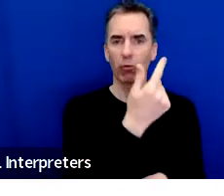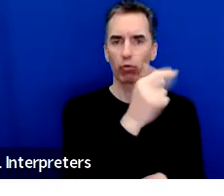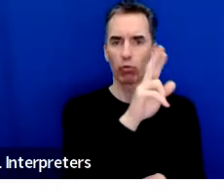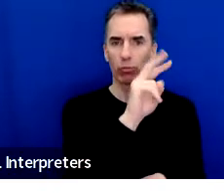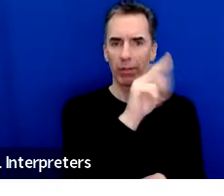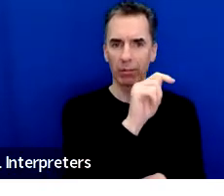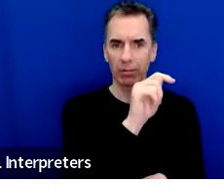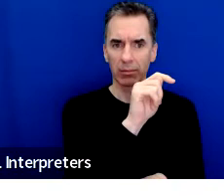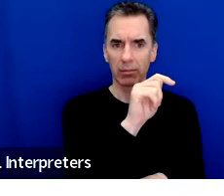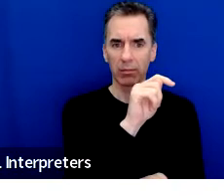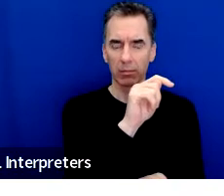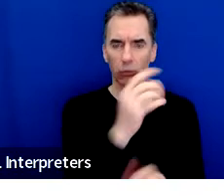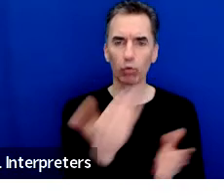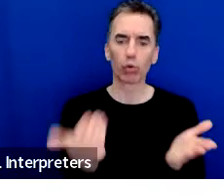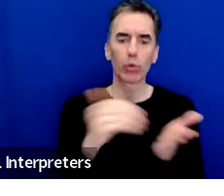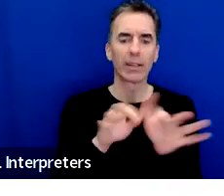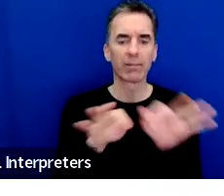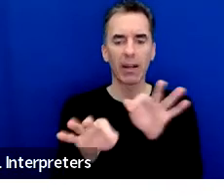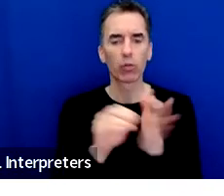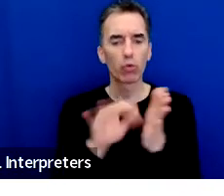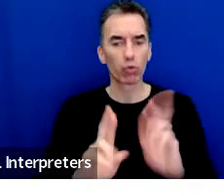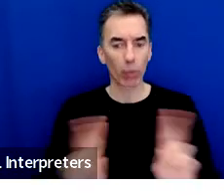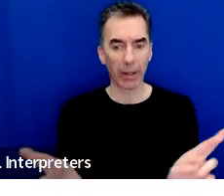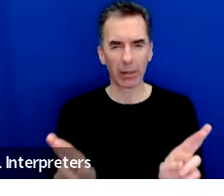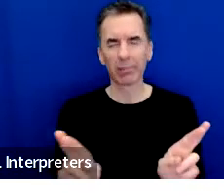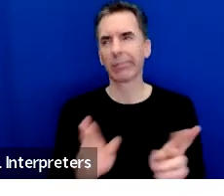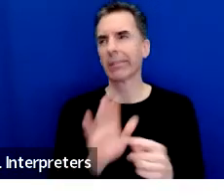where we're working on things like a first year experience program,